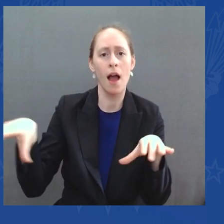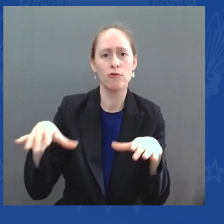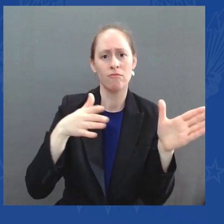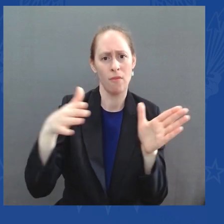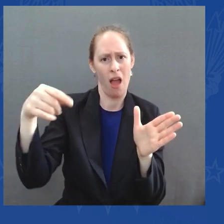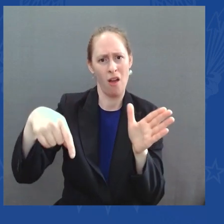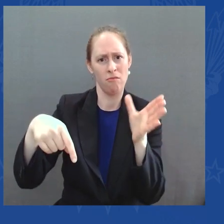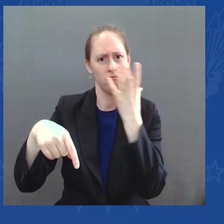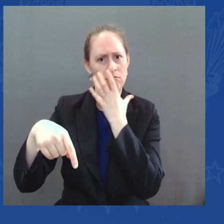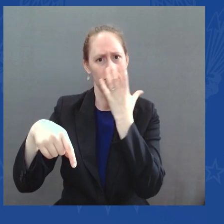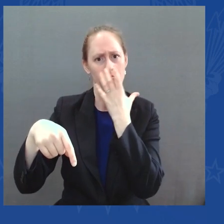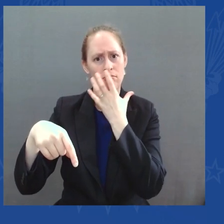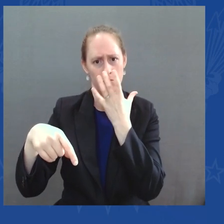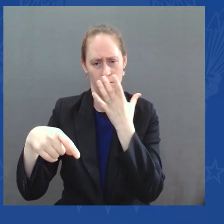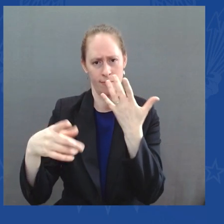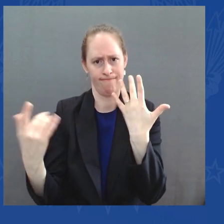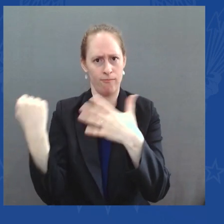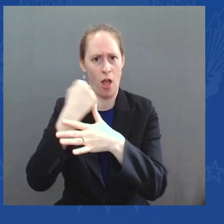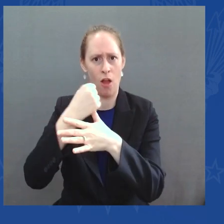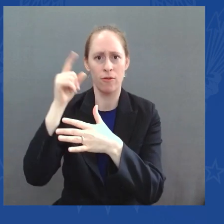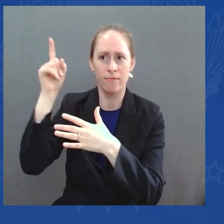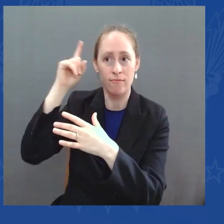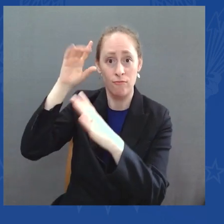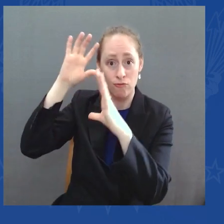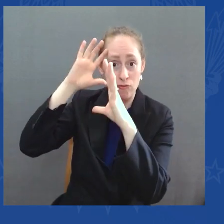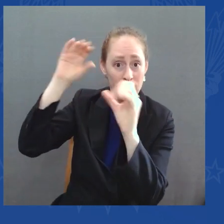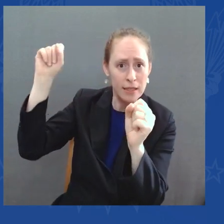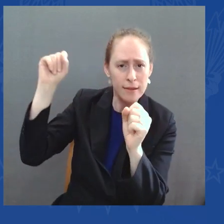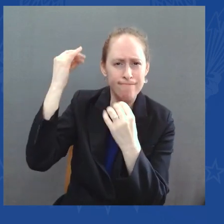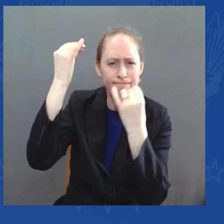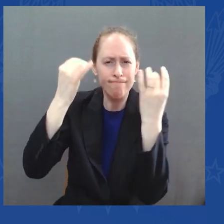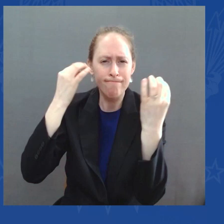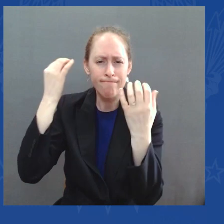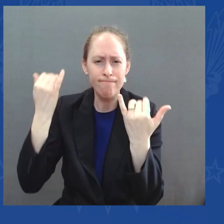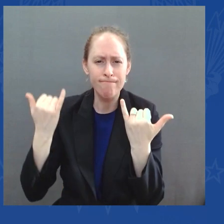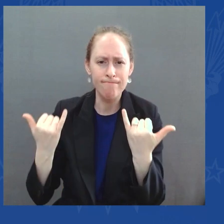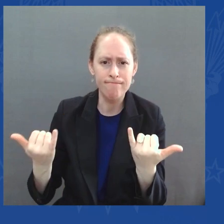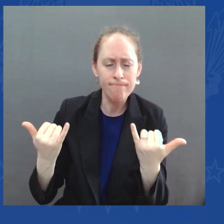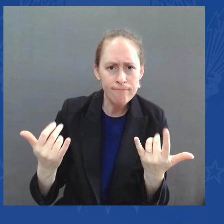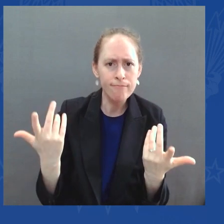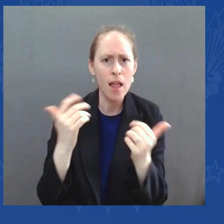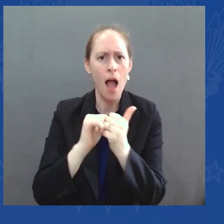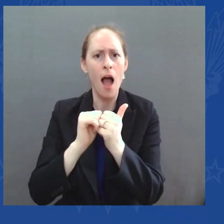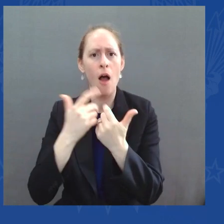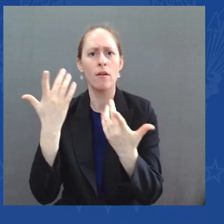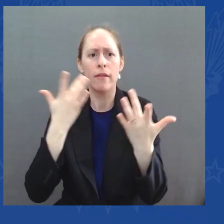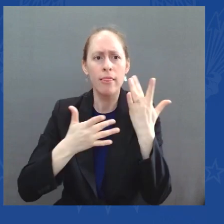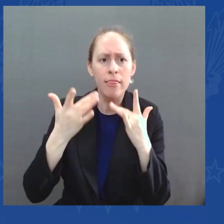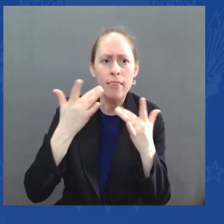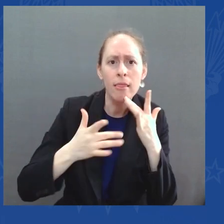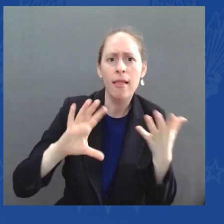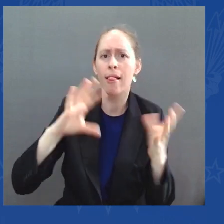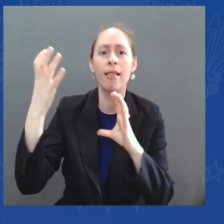Addressing supply chain disruptions to lower costs for families and getting workers the pay and the respect that they deserve.